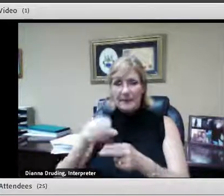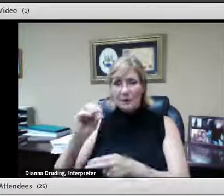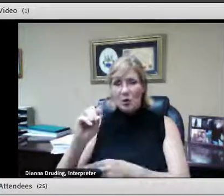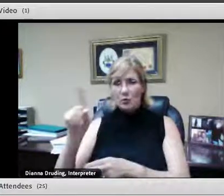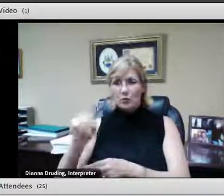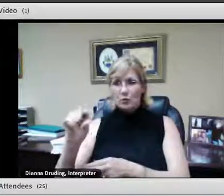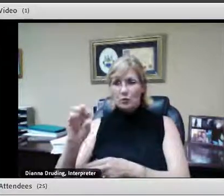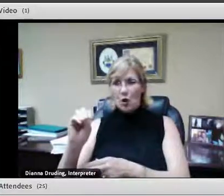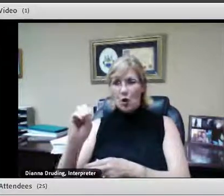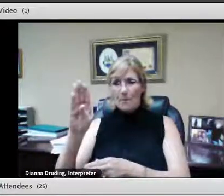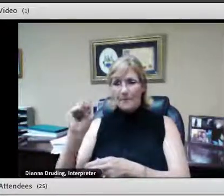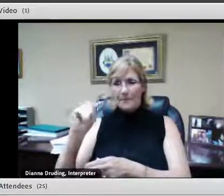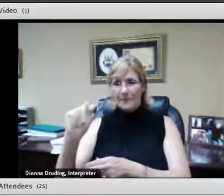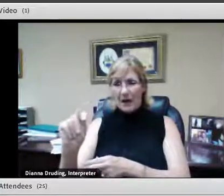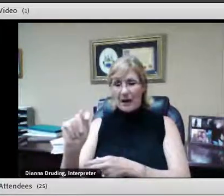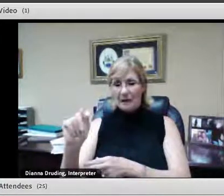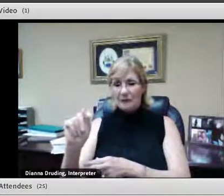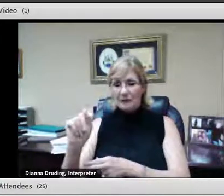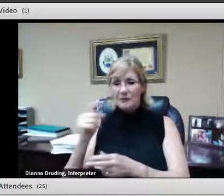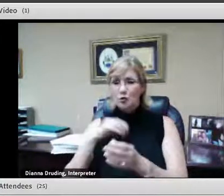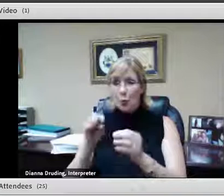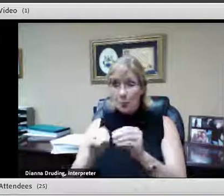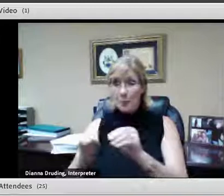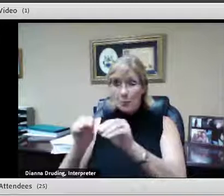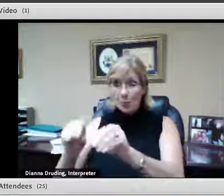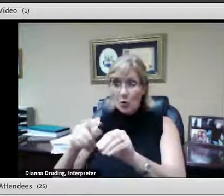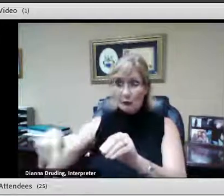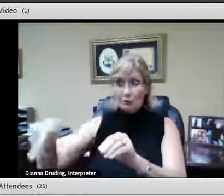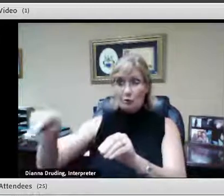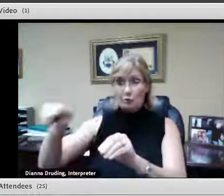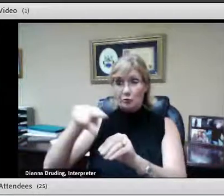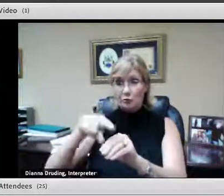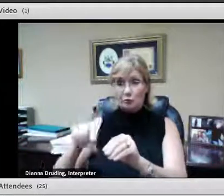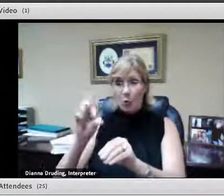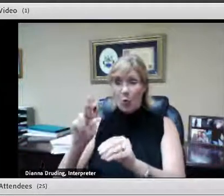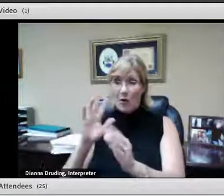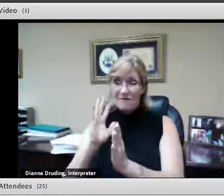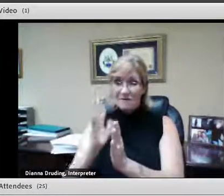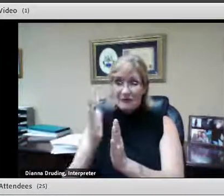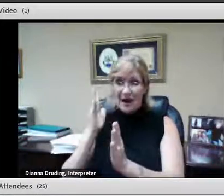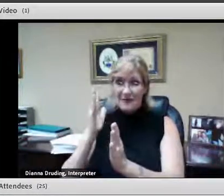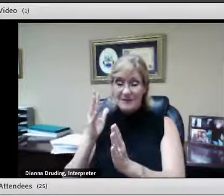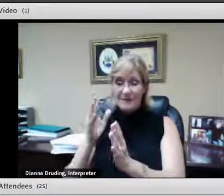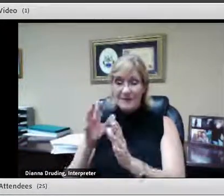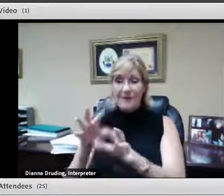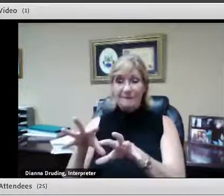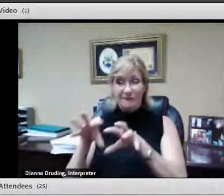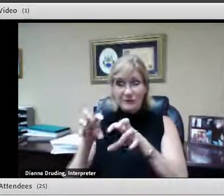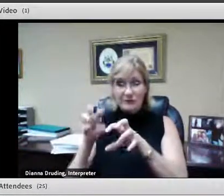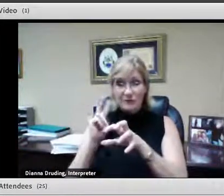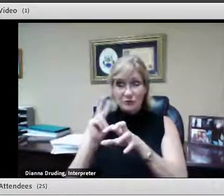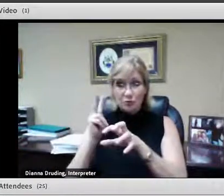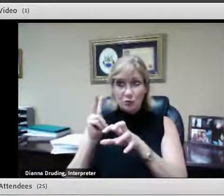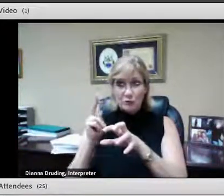to move in a circle for 5 seconds and then freeze for 2 seconds and then go forward, etc.,